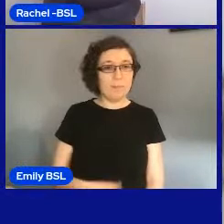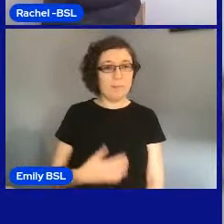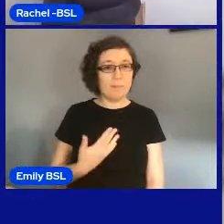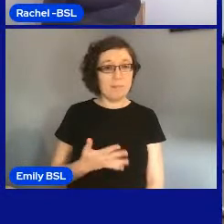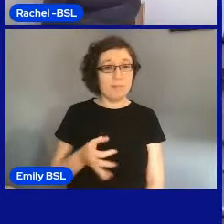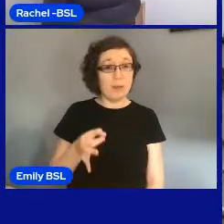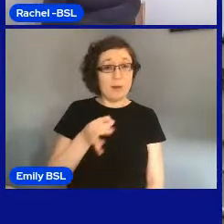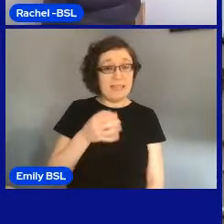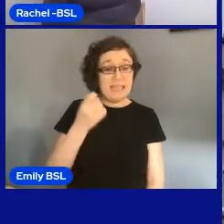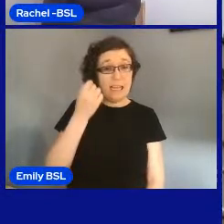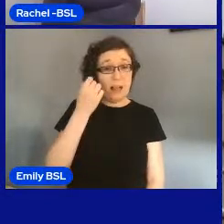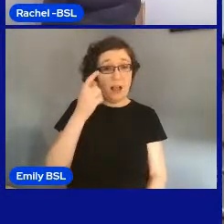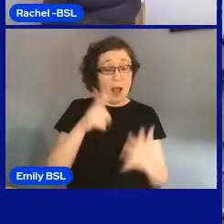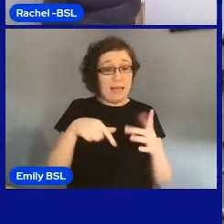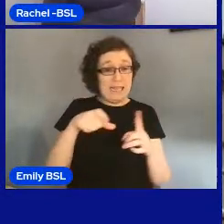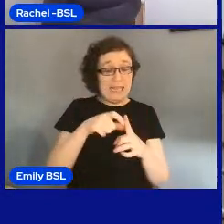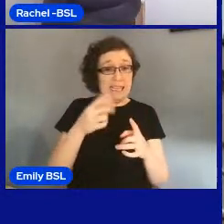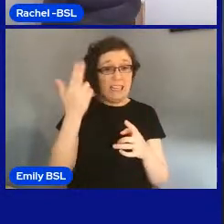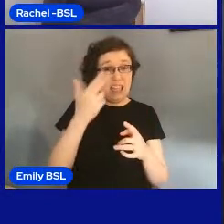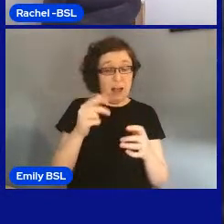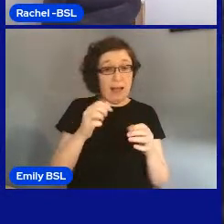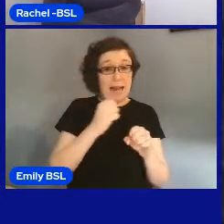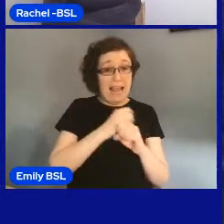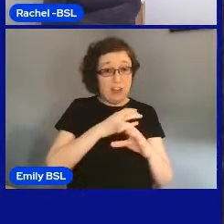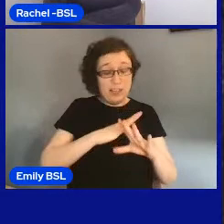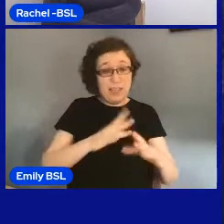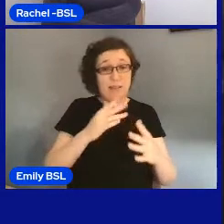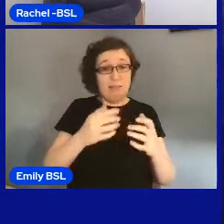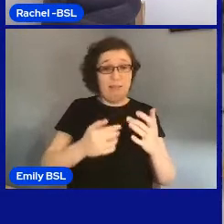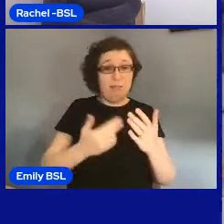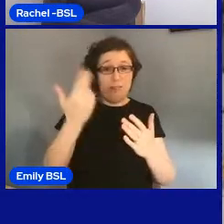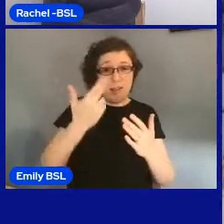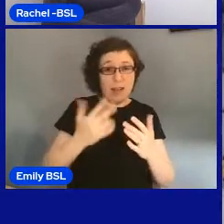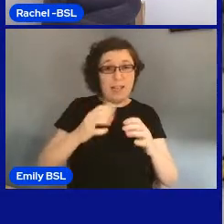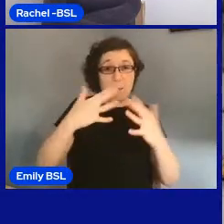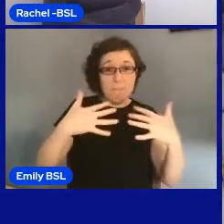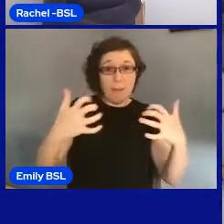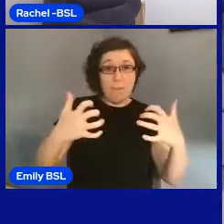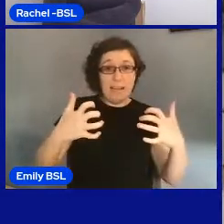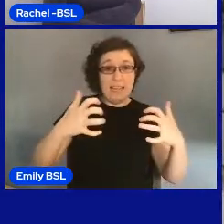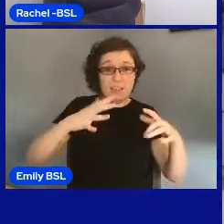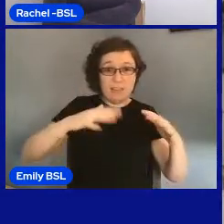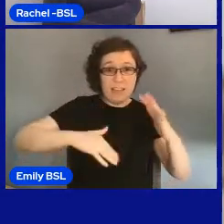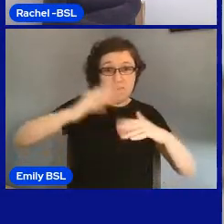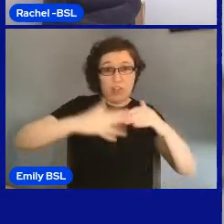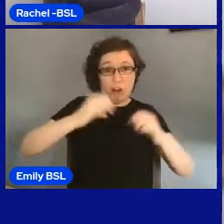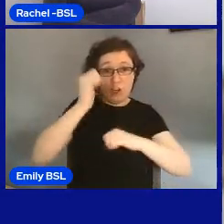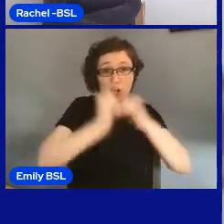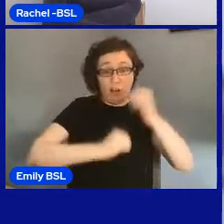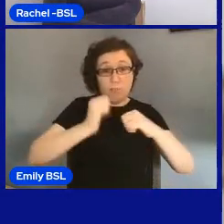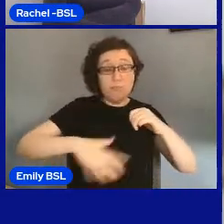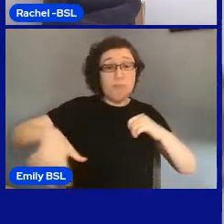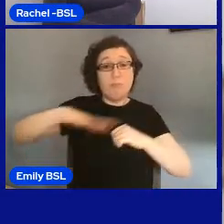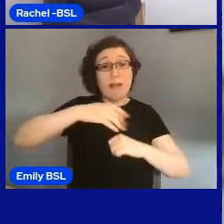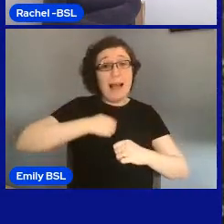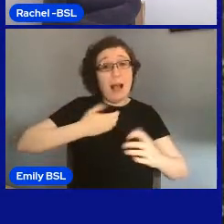to that point in our pathfinding process. (Video plays) City ID Azure design agency that designs public agency infrastructure.